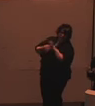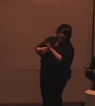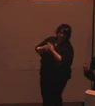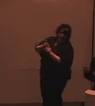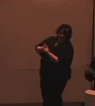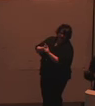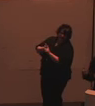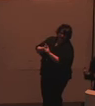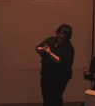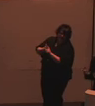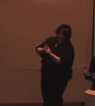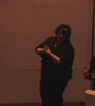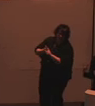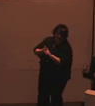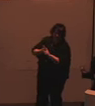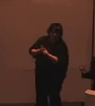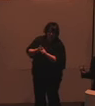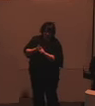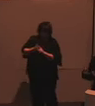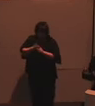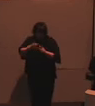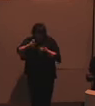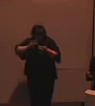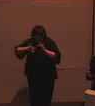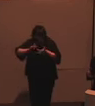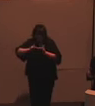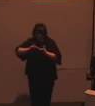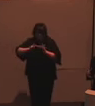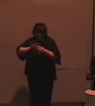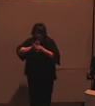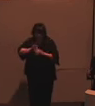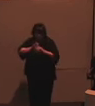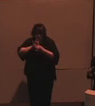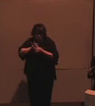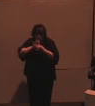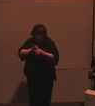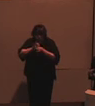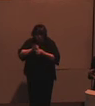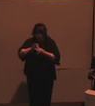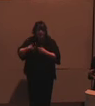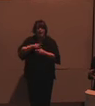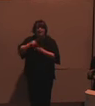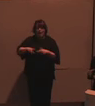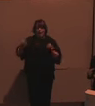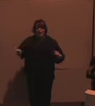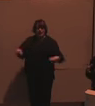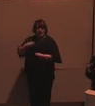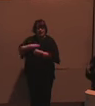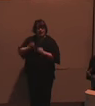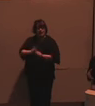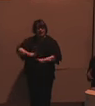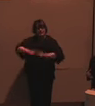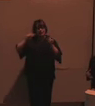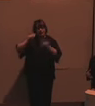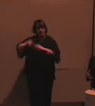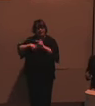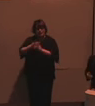or local relationship or networking local relationship. Then we could create different types of space itself.